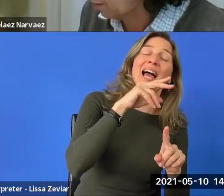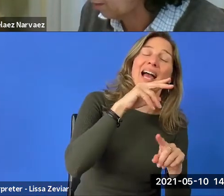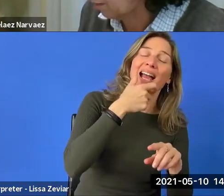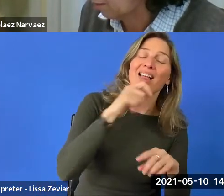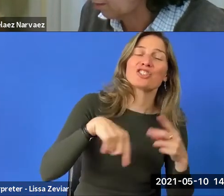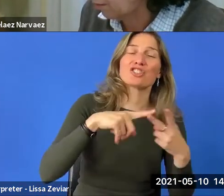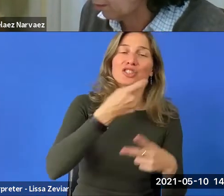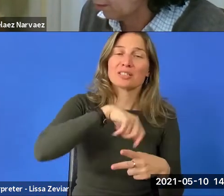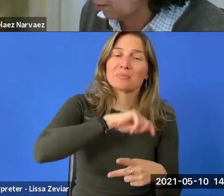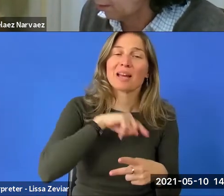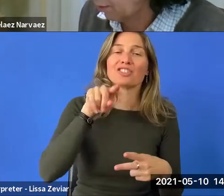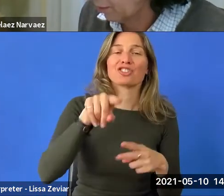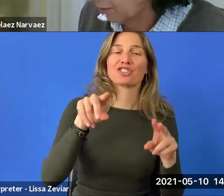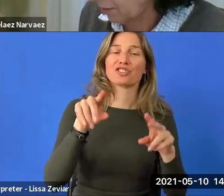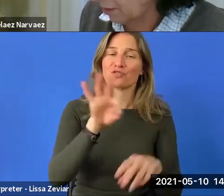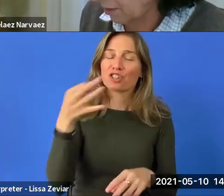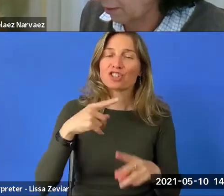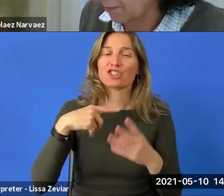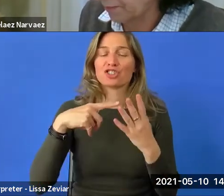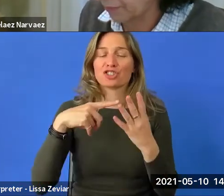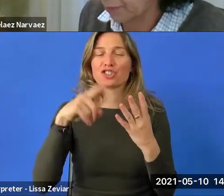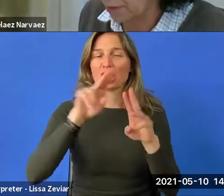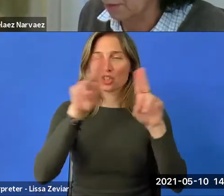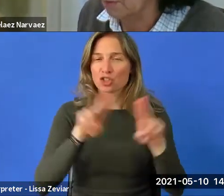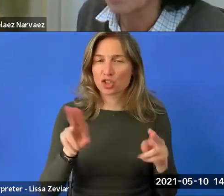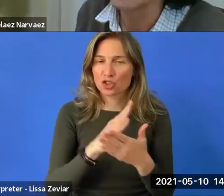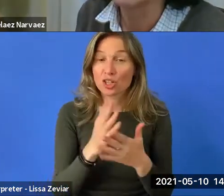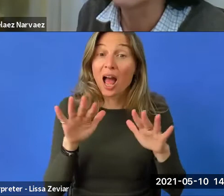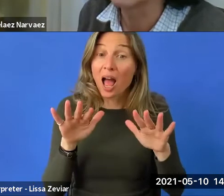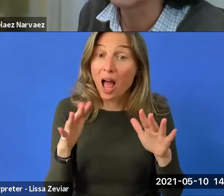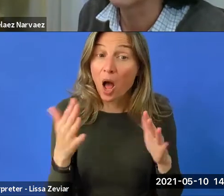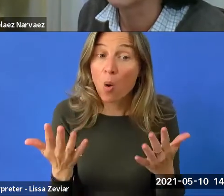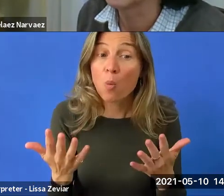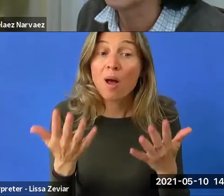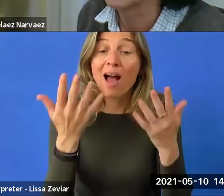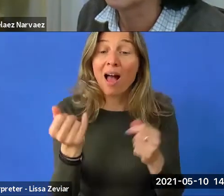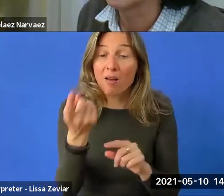Choose your language by clicking on a button at the bottom of your screen